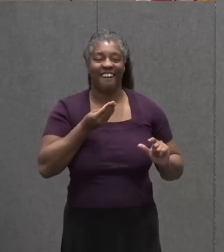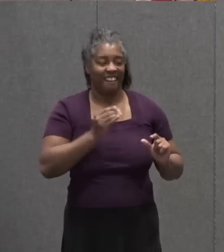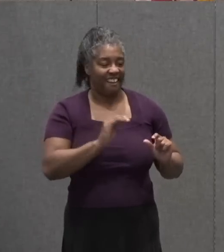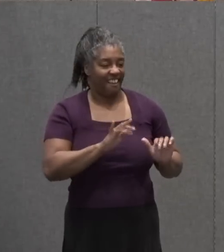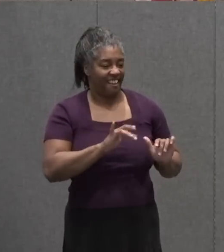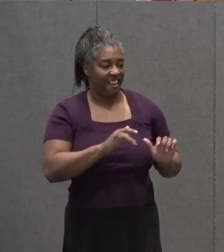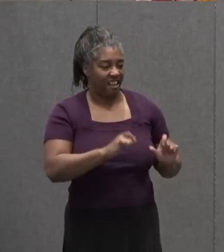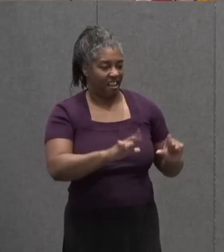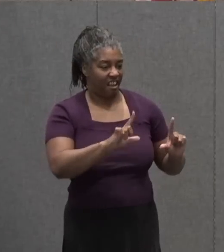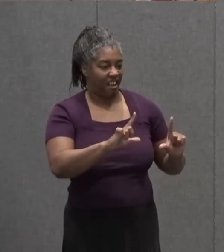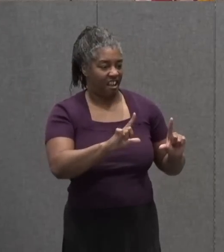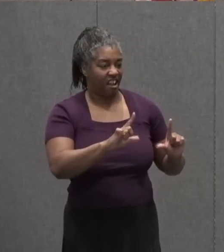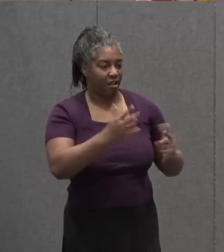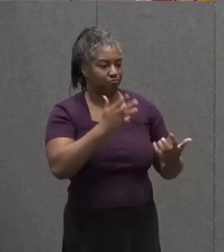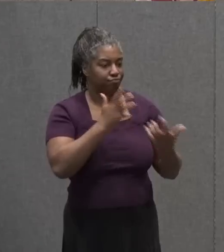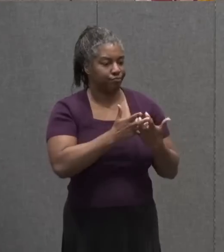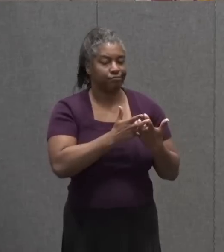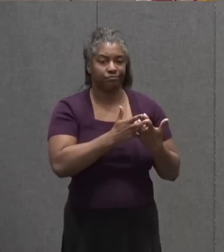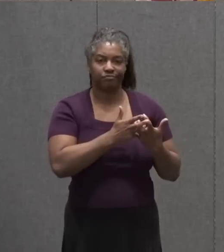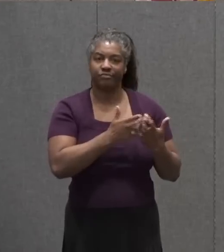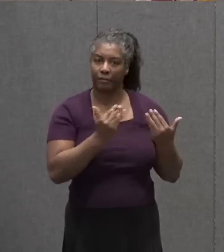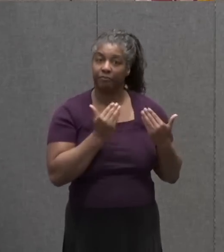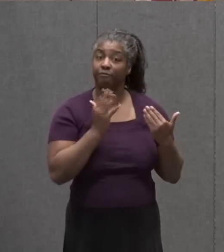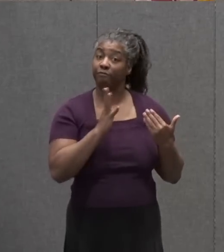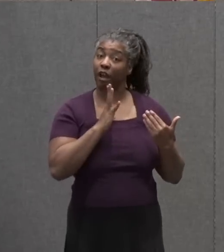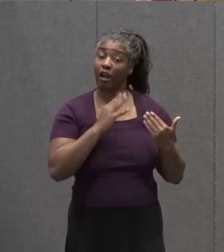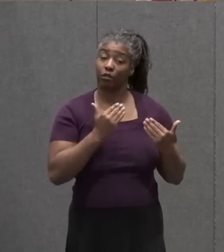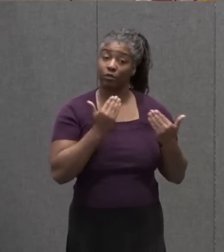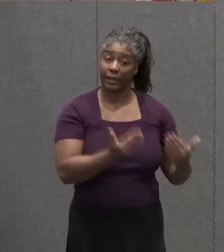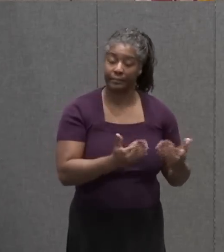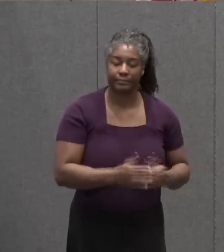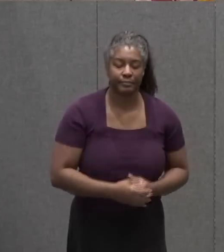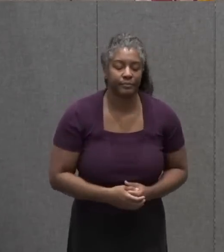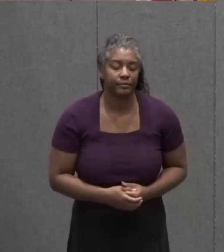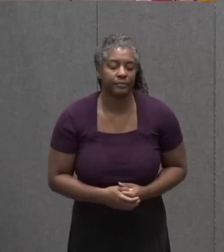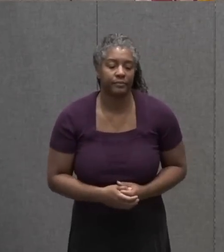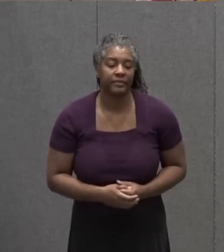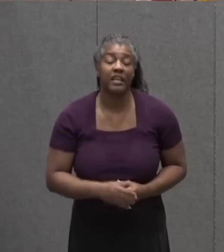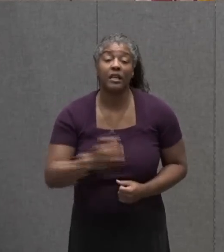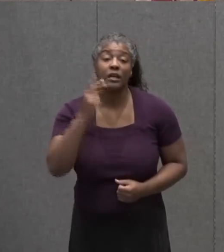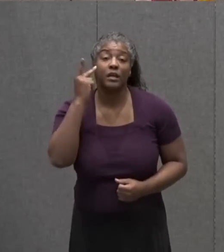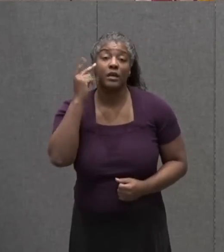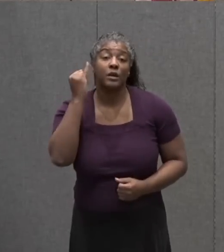but came across a site that makes you feel uncomfortable. What should you do?